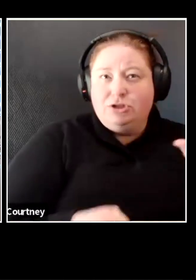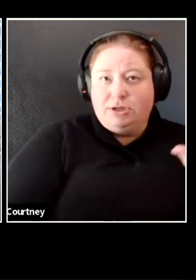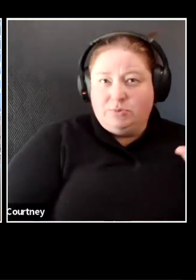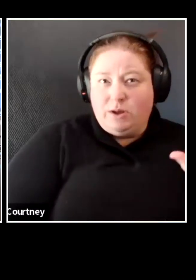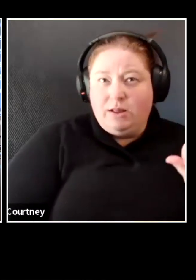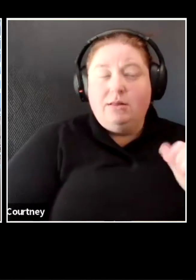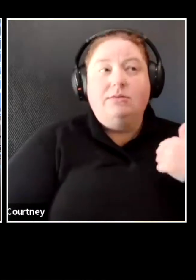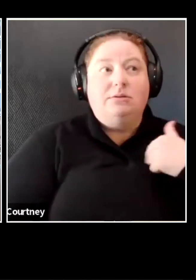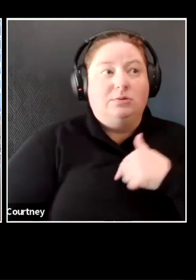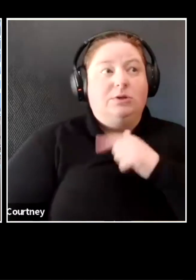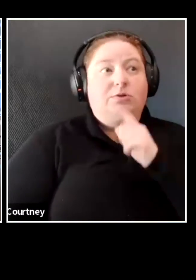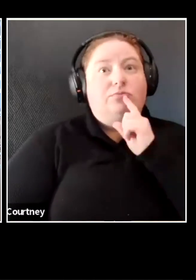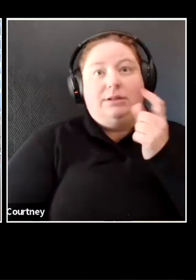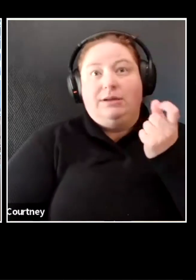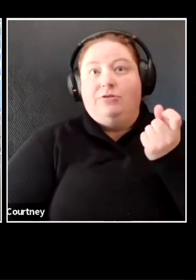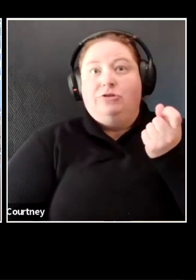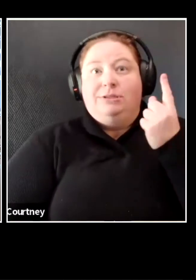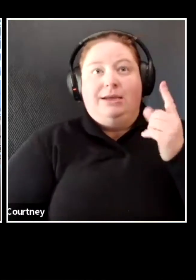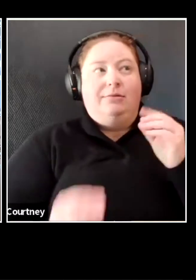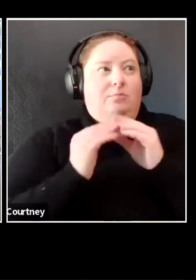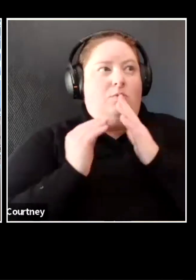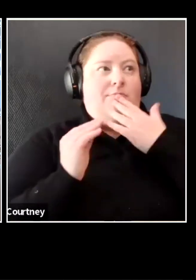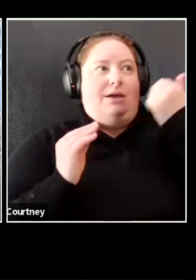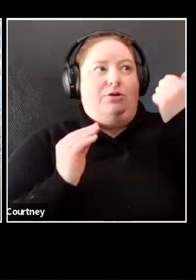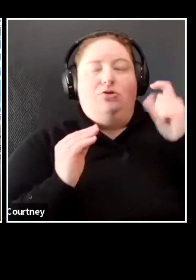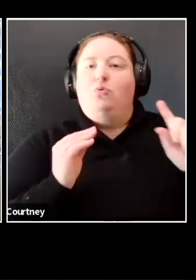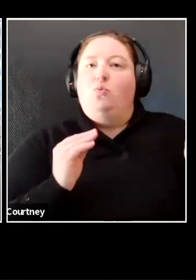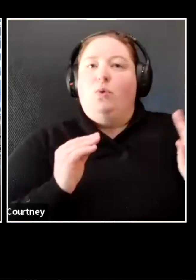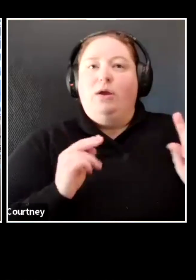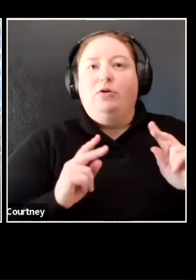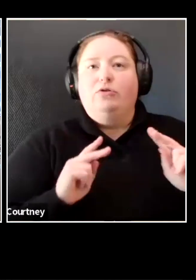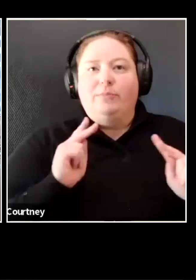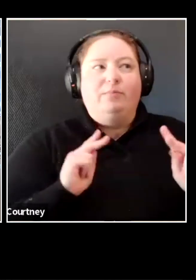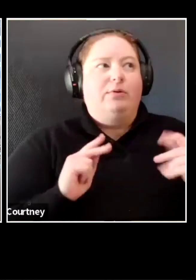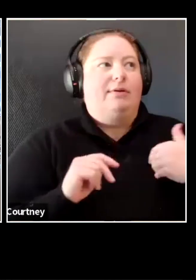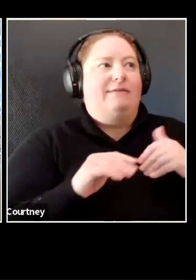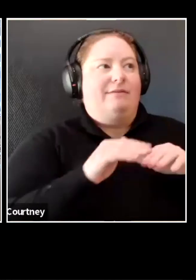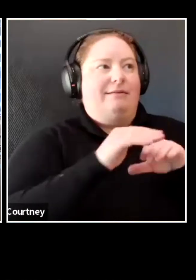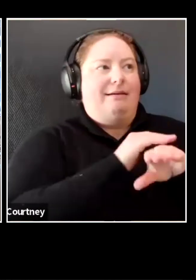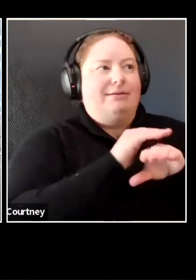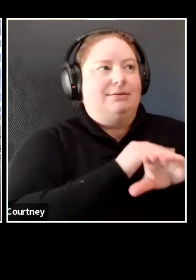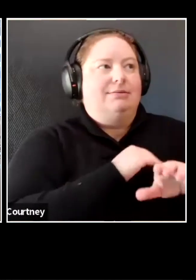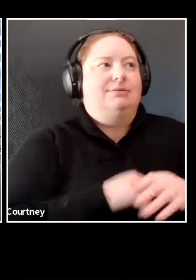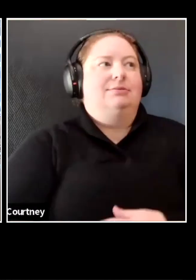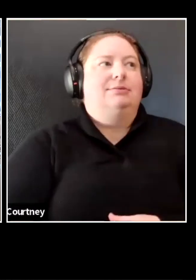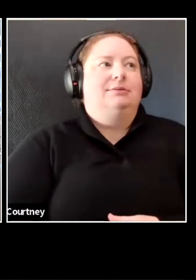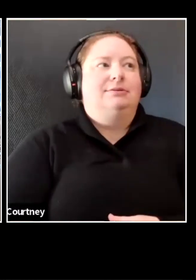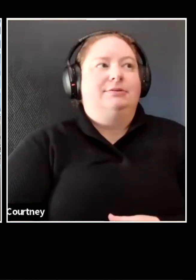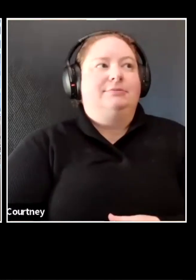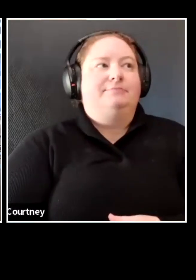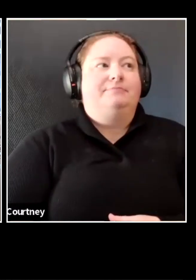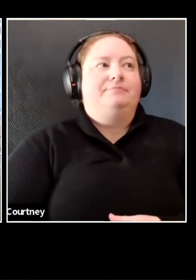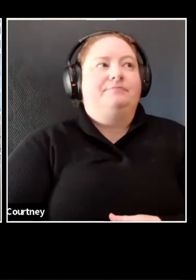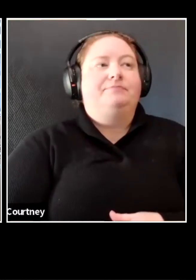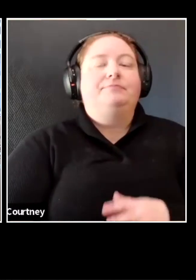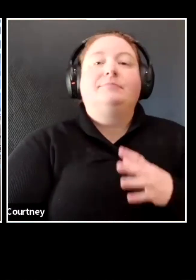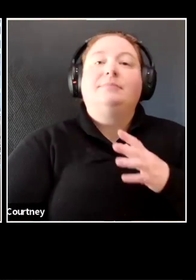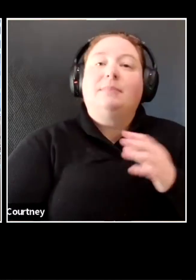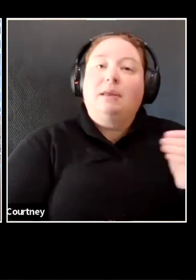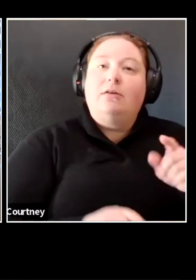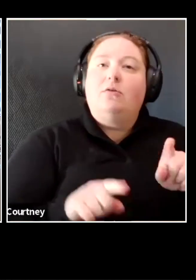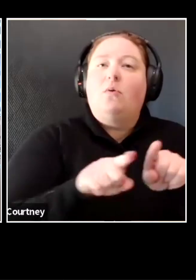understand much better where do people have access and reach. But being able to simulate those folks